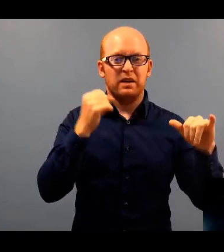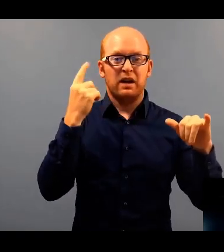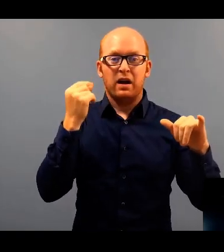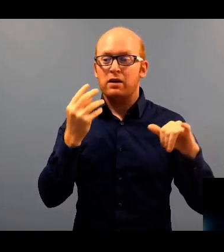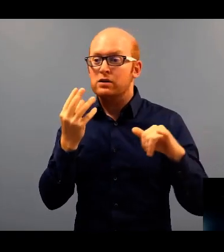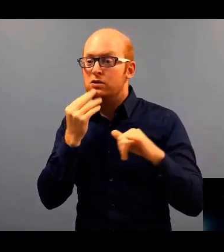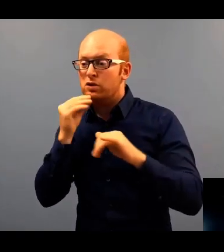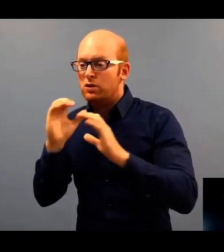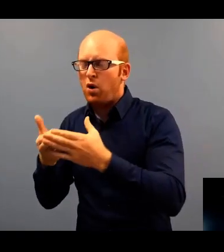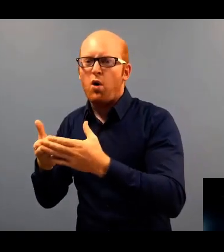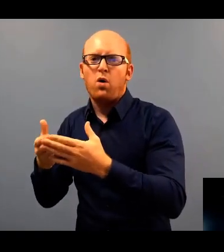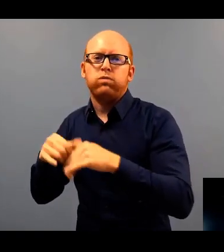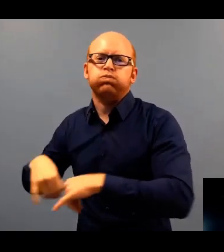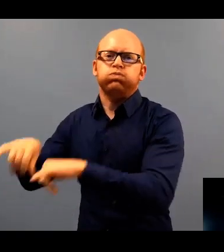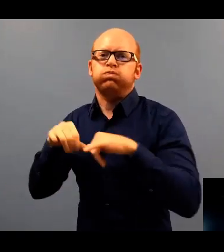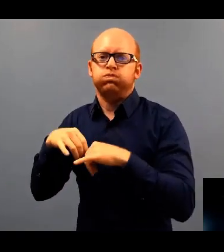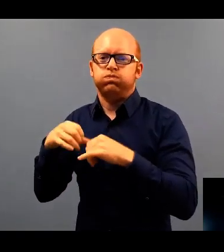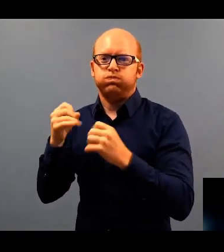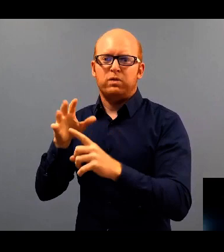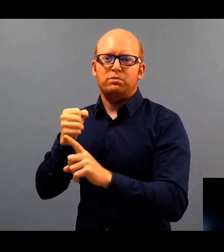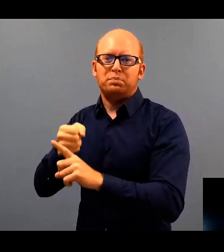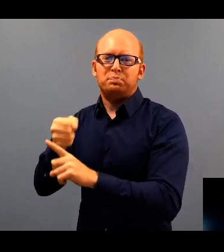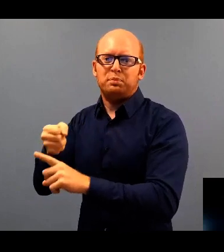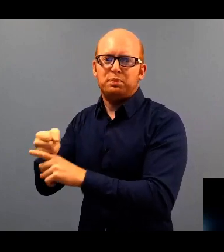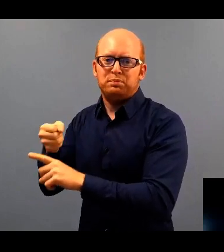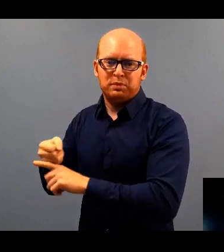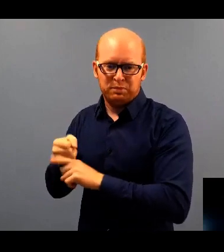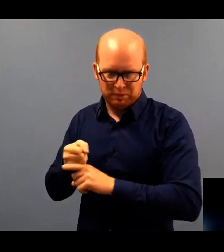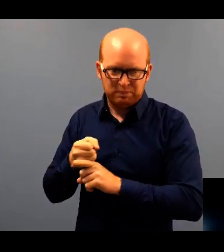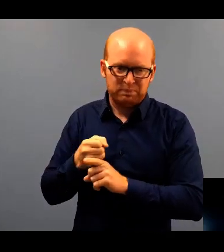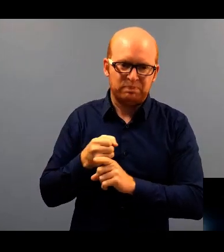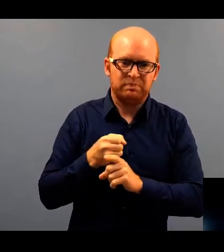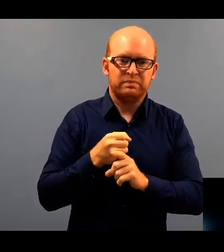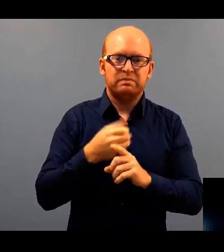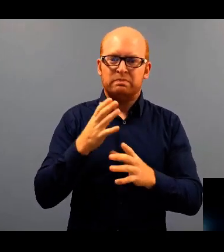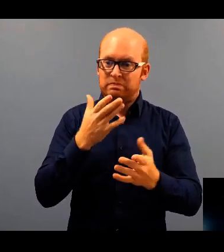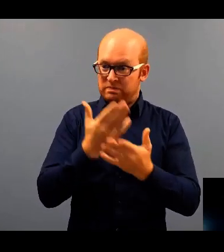but a very common cause of Usher syndrome among people of Ashkenazi Jewish ancestry.